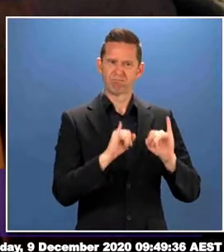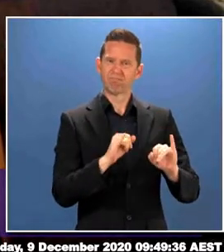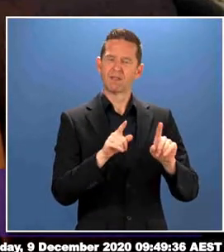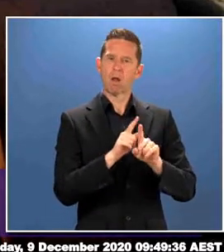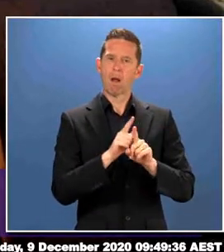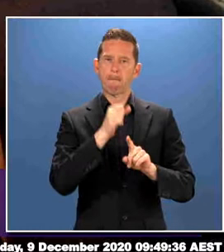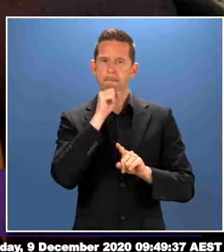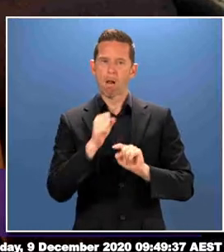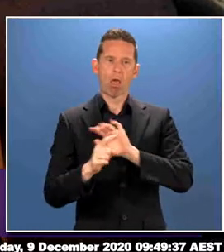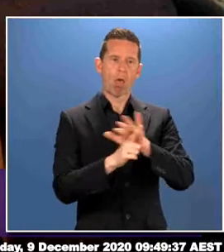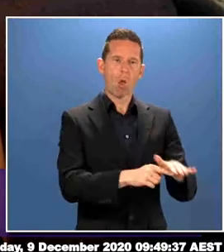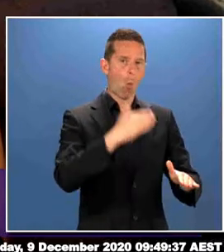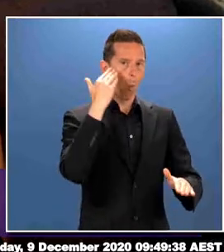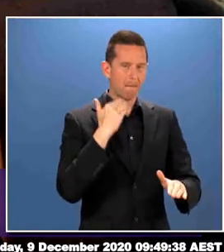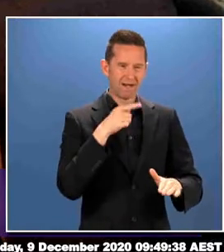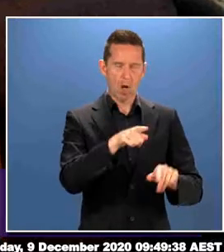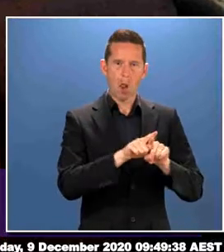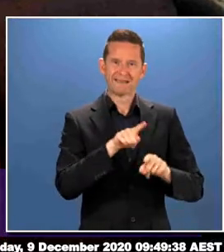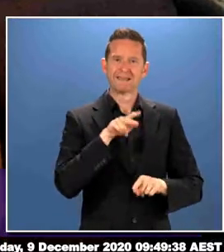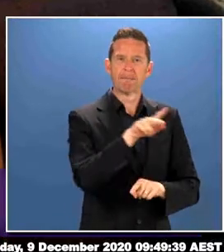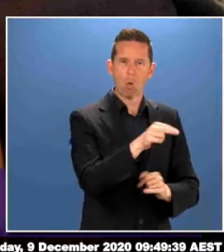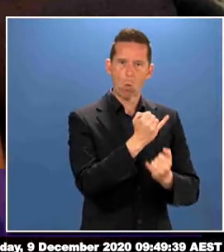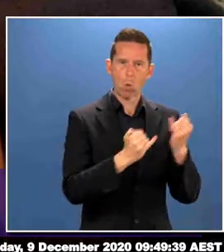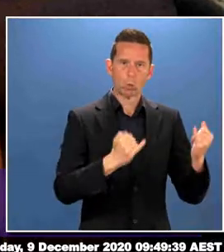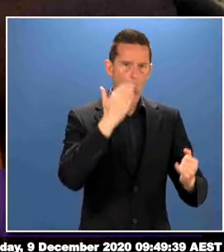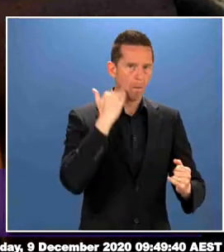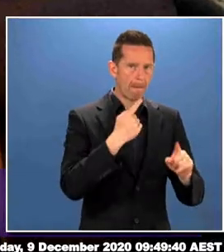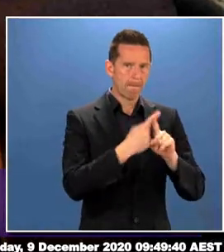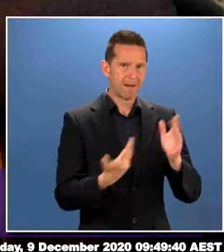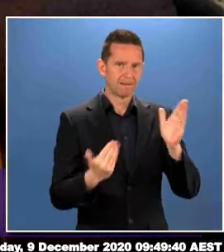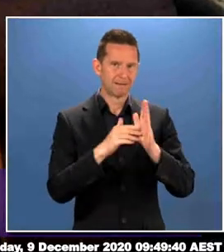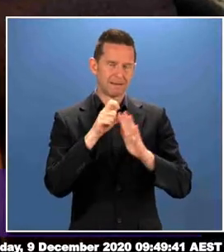So, once again, young people felt a great deal of pride in their